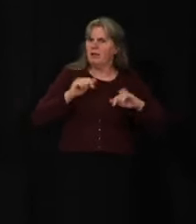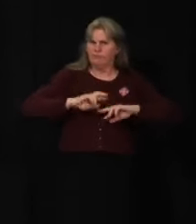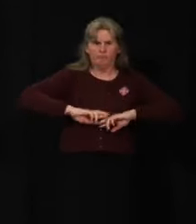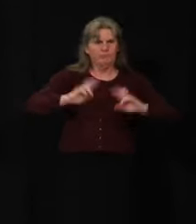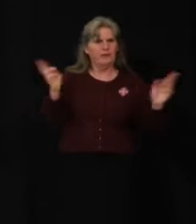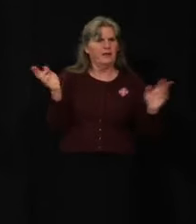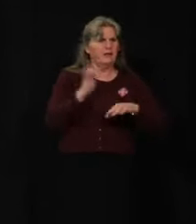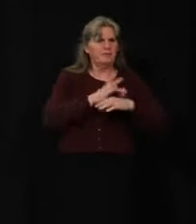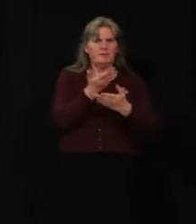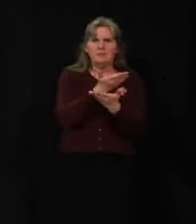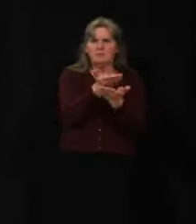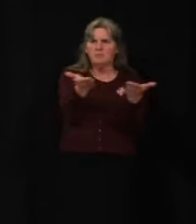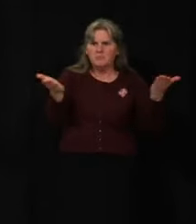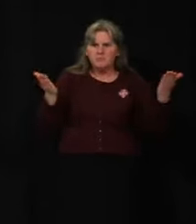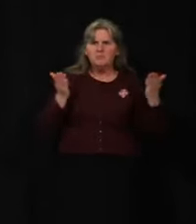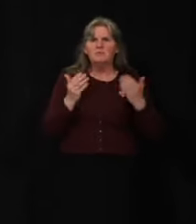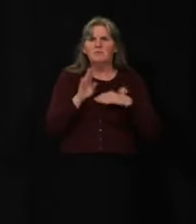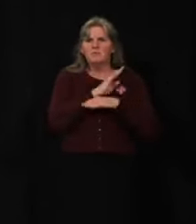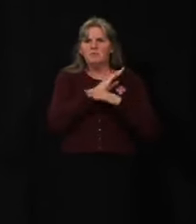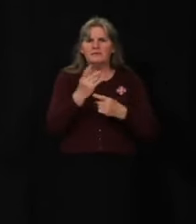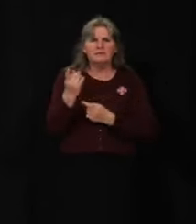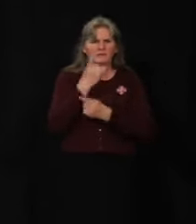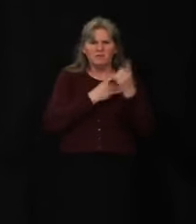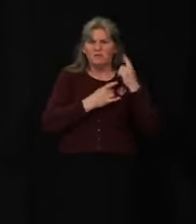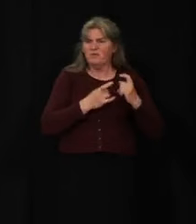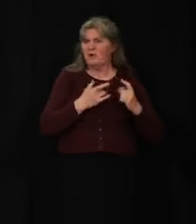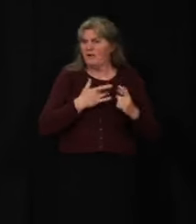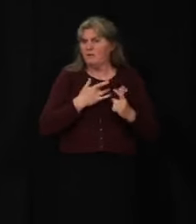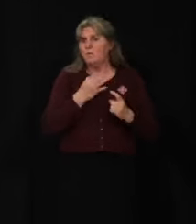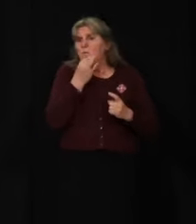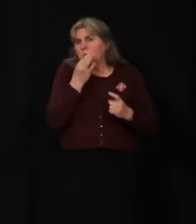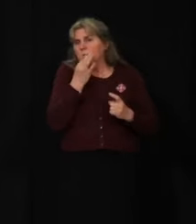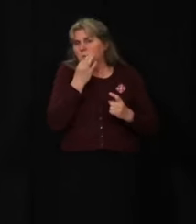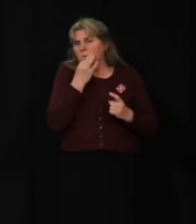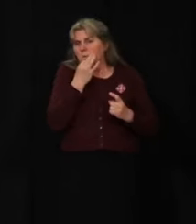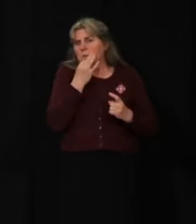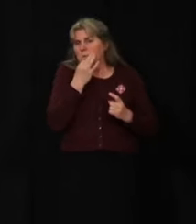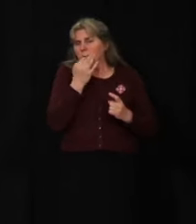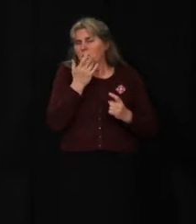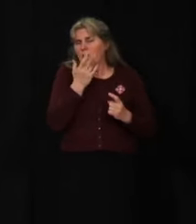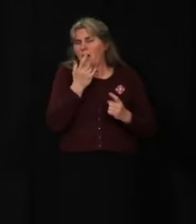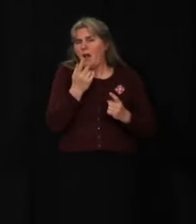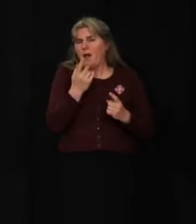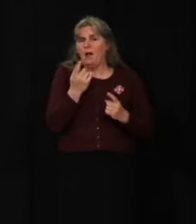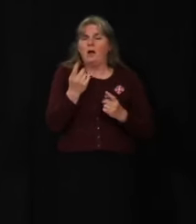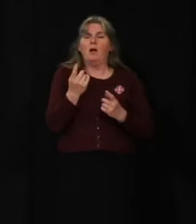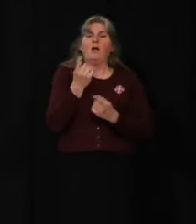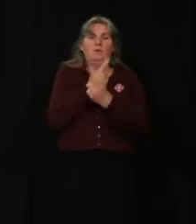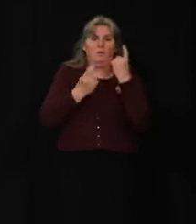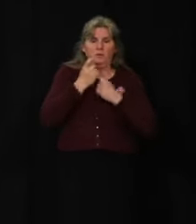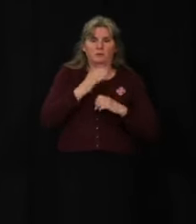charts in the path forward document, it looks as though most businesses will follow their reopening plan that they